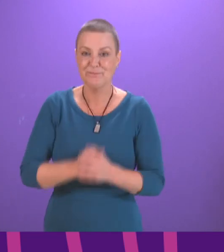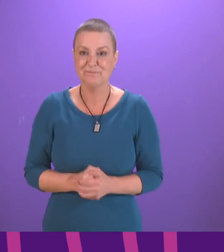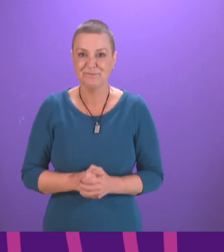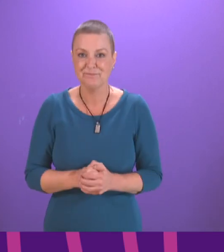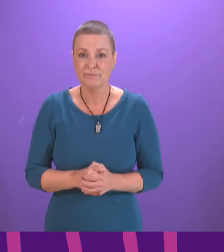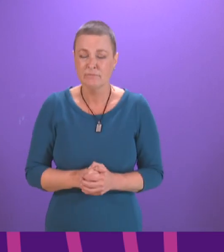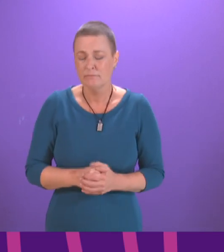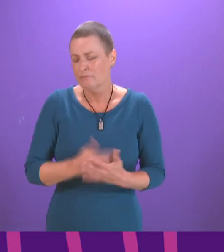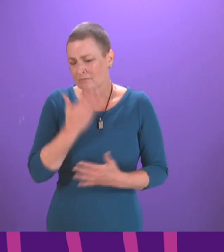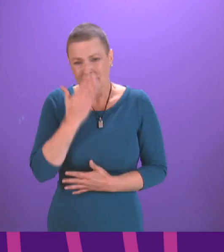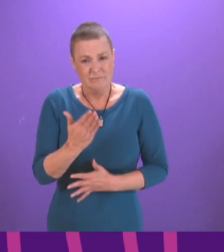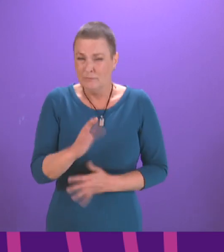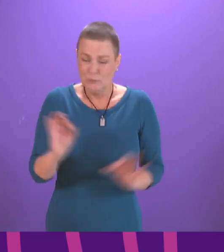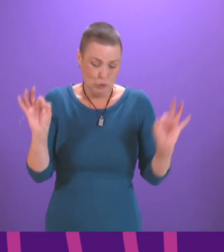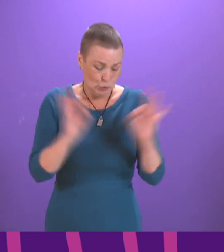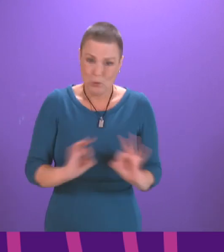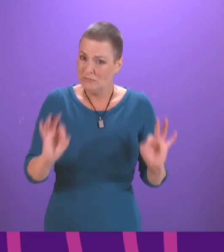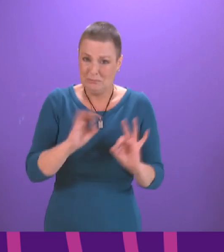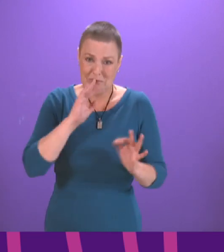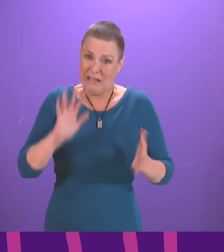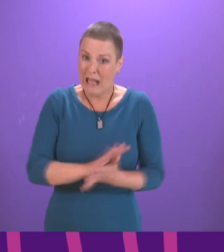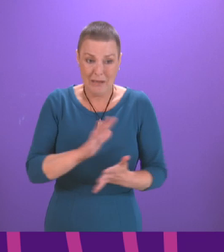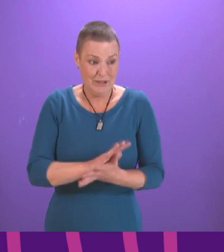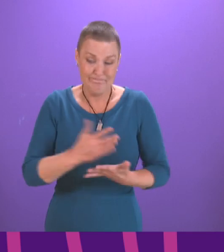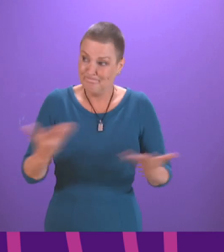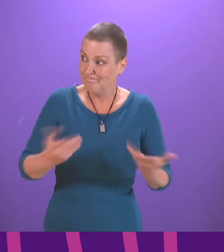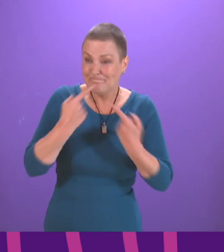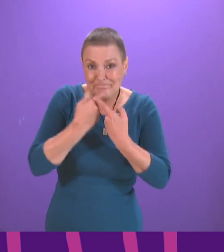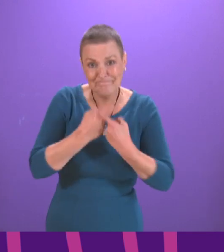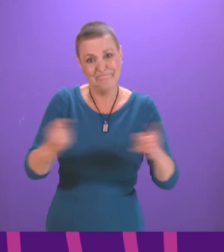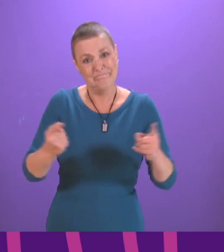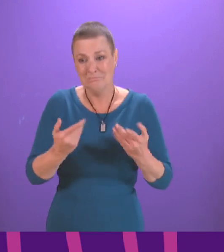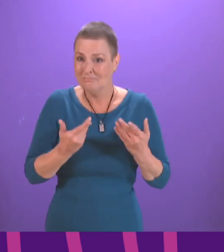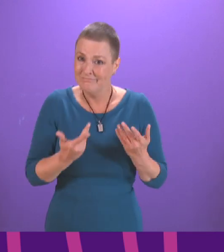Obviously, nobody will be happy about today’s announcement about on-going restrictions,